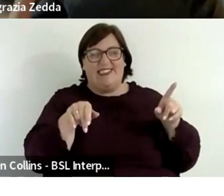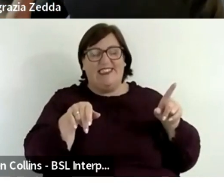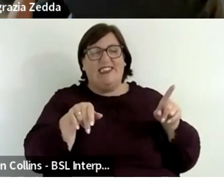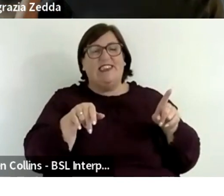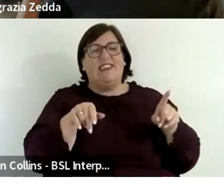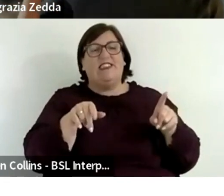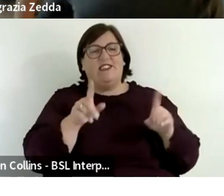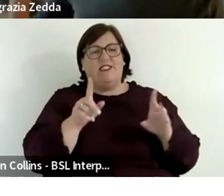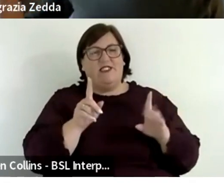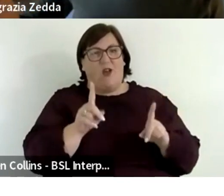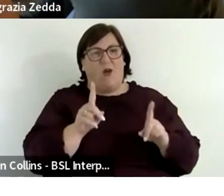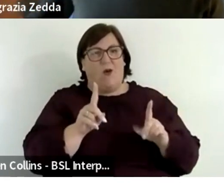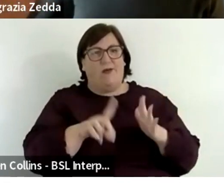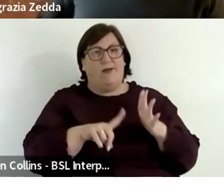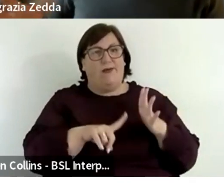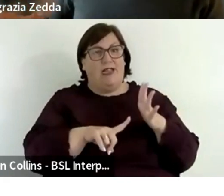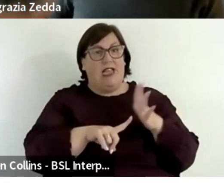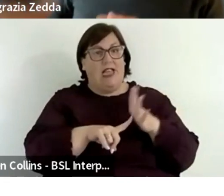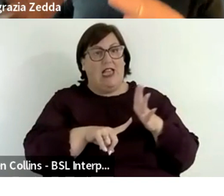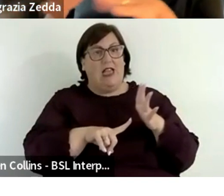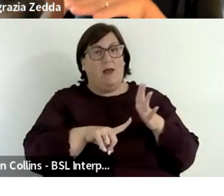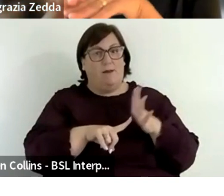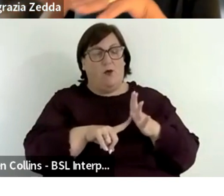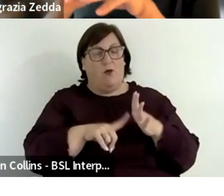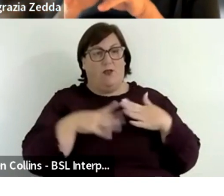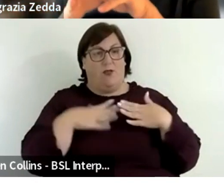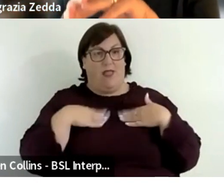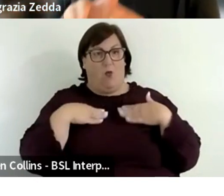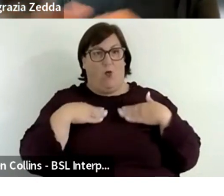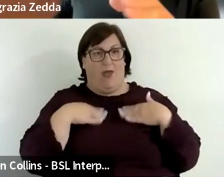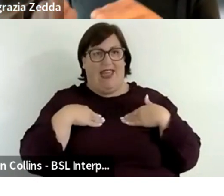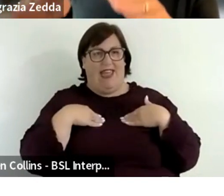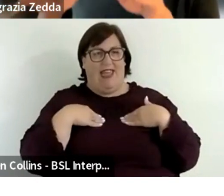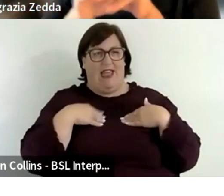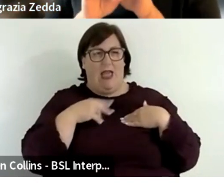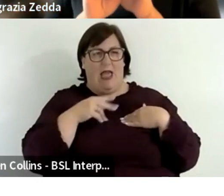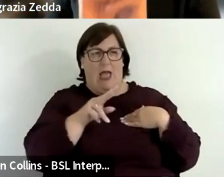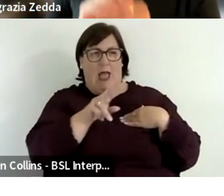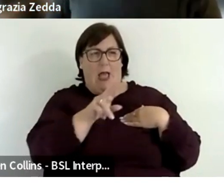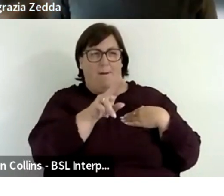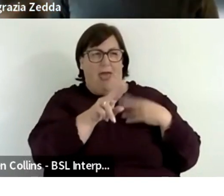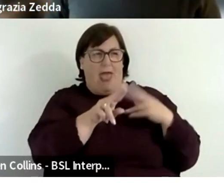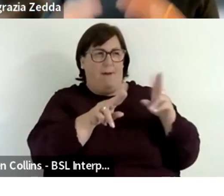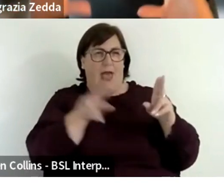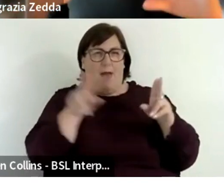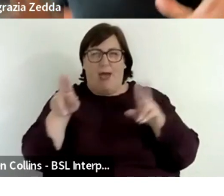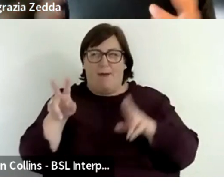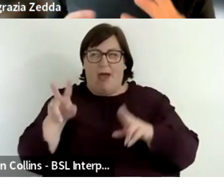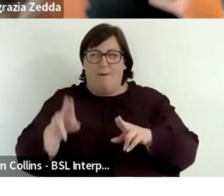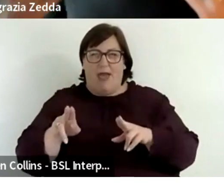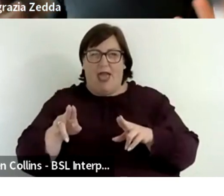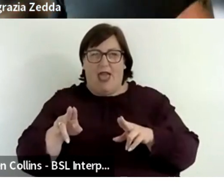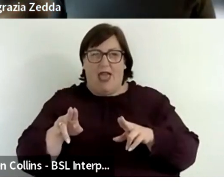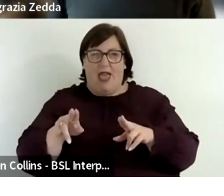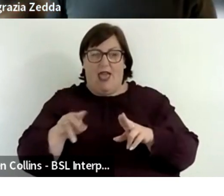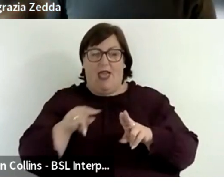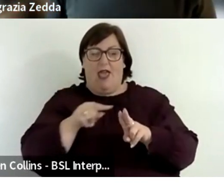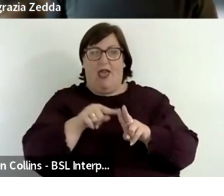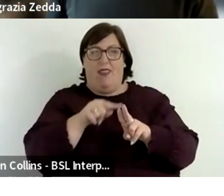it is really important that we help people out so they learn from each other, and learn from different kinds of people.